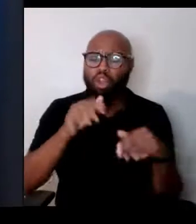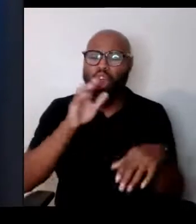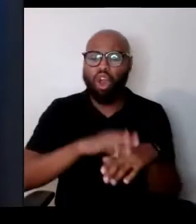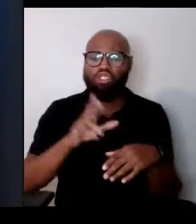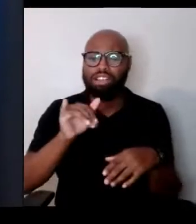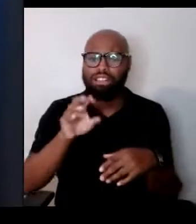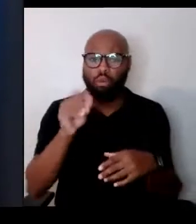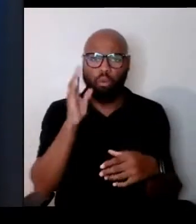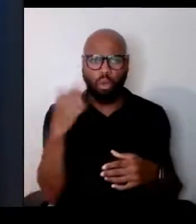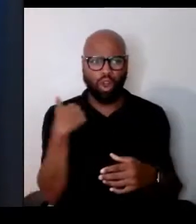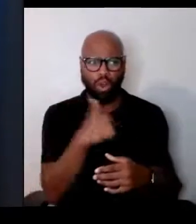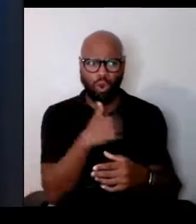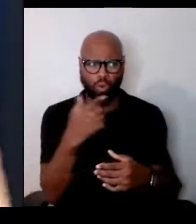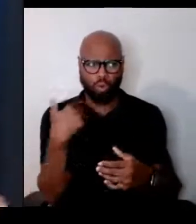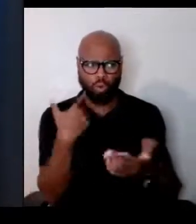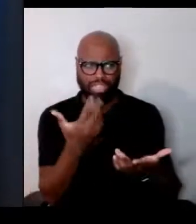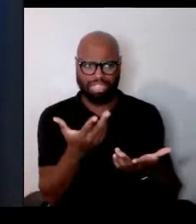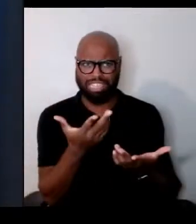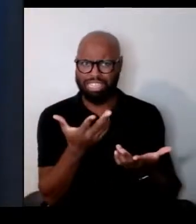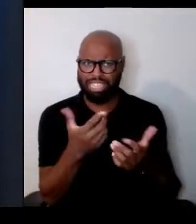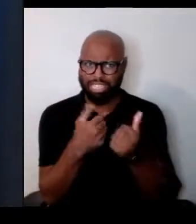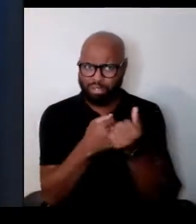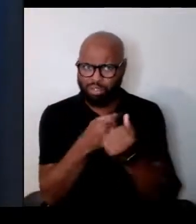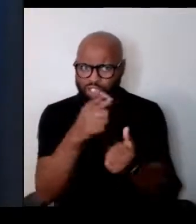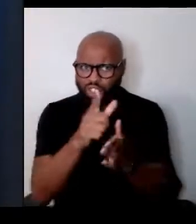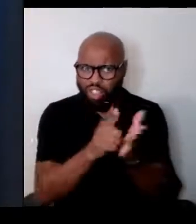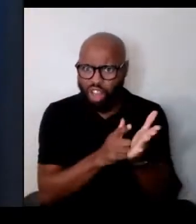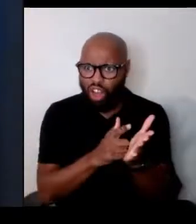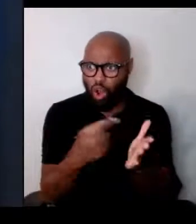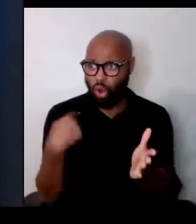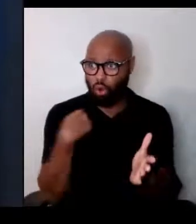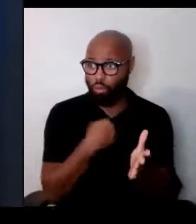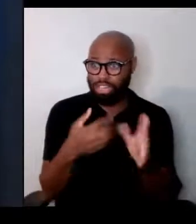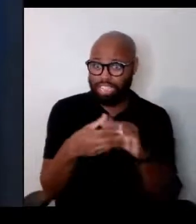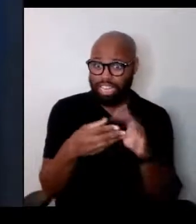Are we saying that it is okay to be racist against somebody?